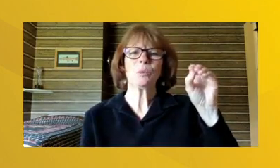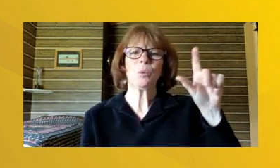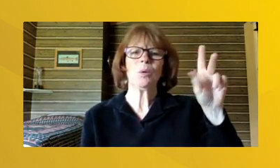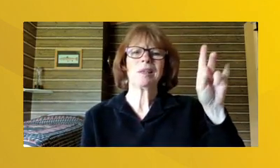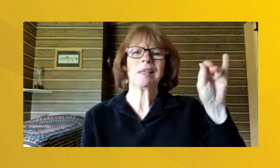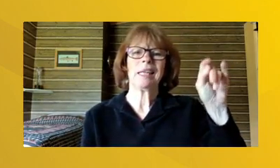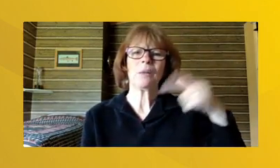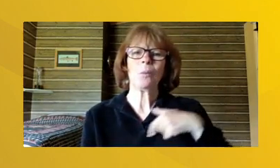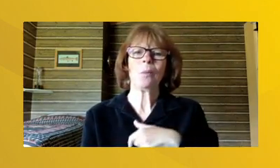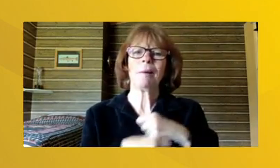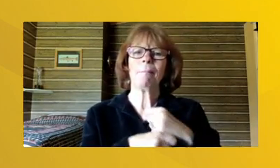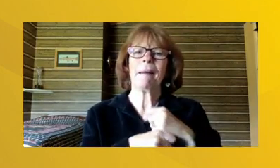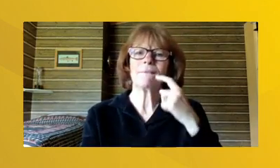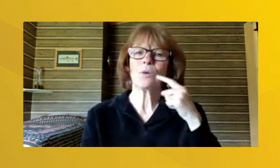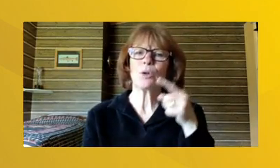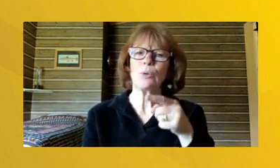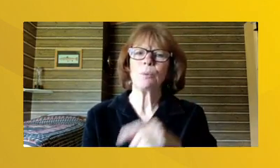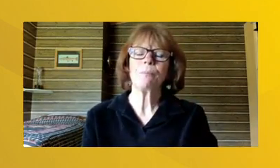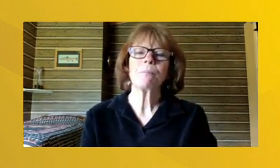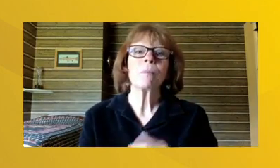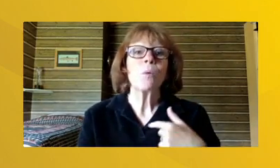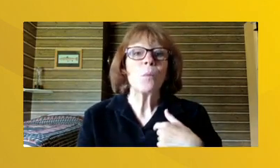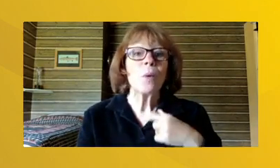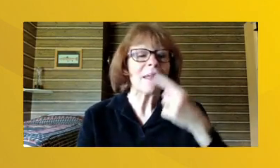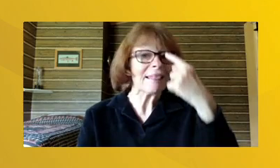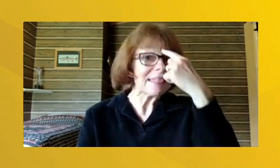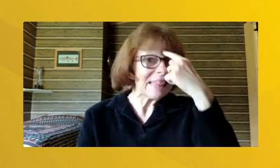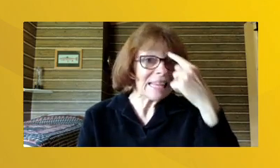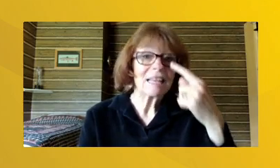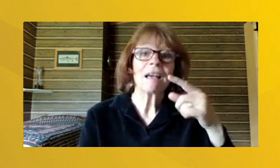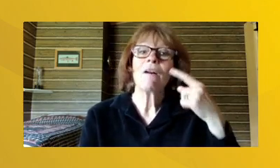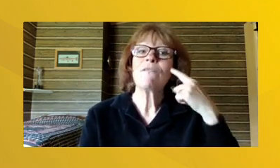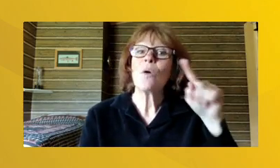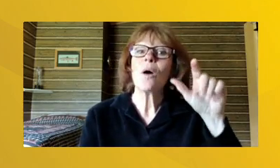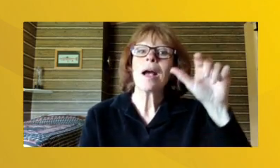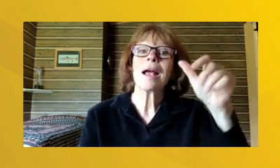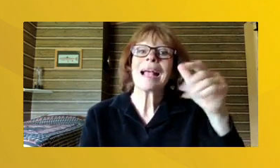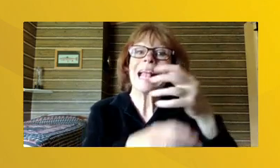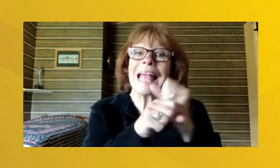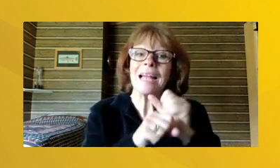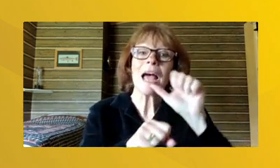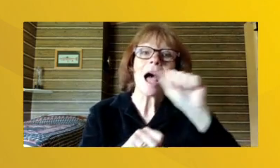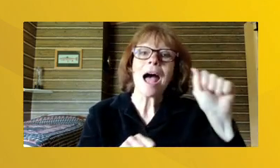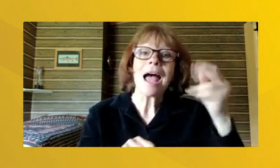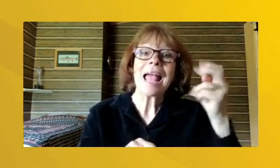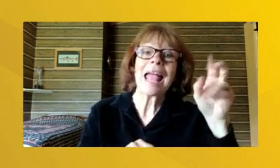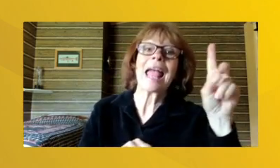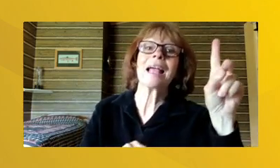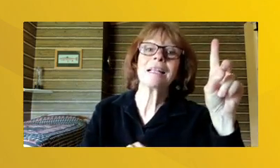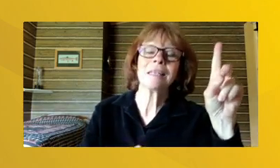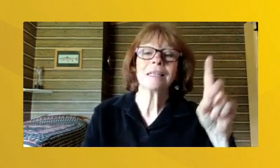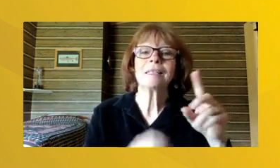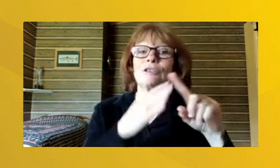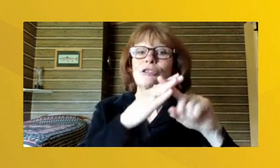So we think of our toolkit for Get a Head Start all of the resources that we have produced. We're actually quite a young collaboration.